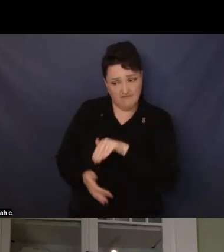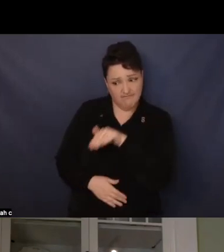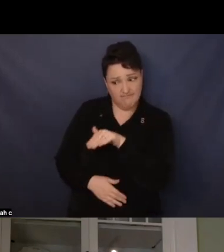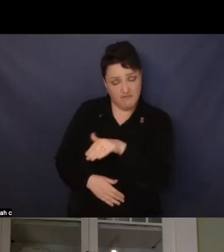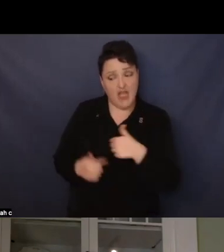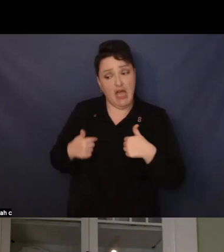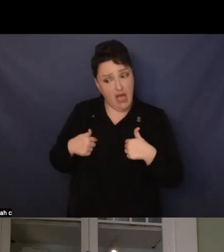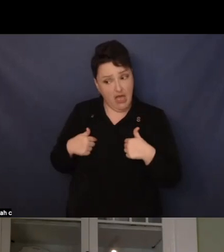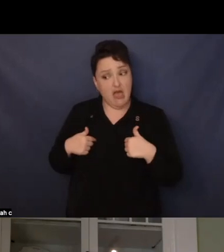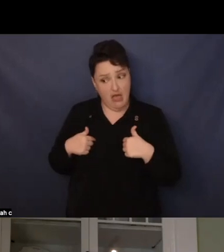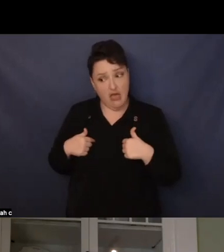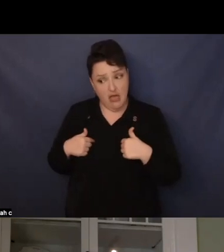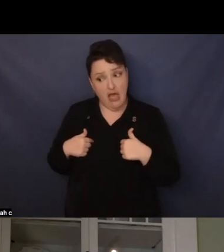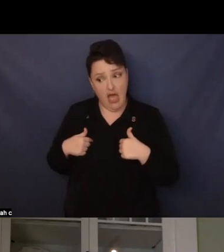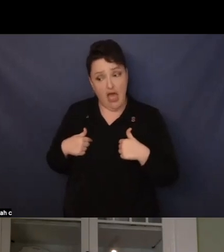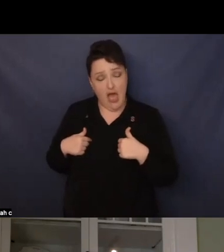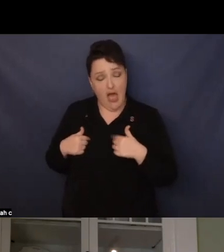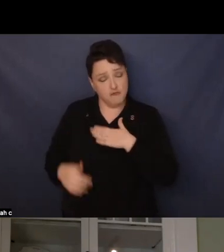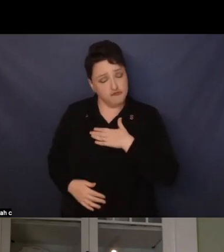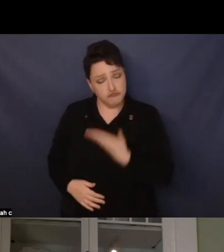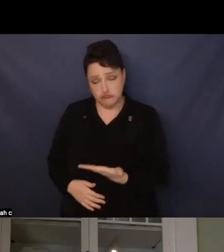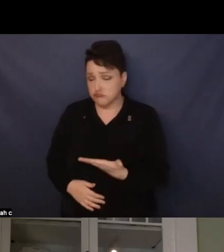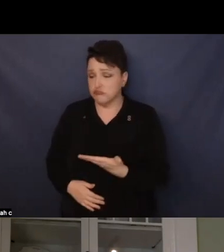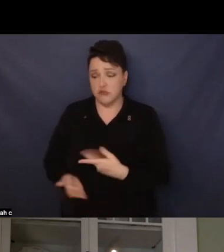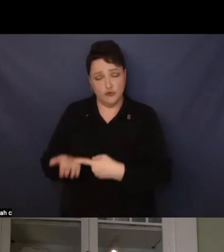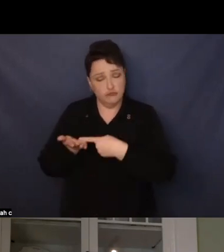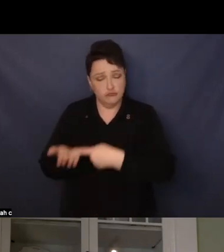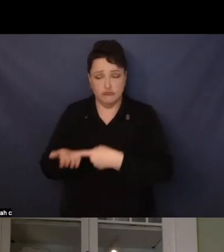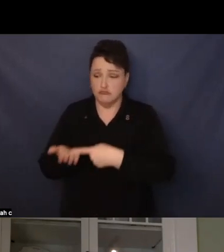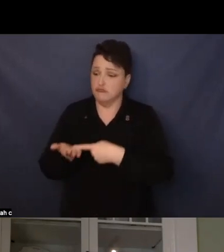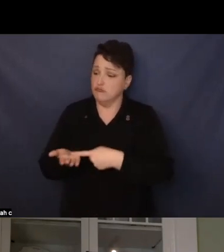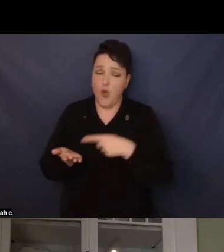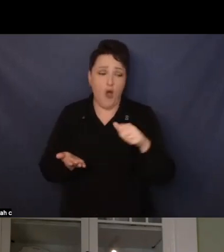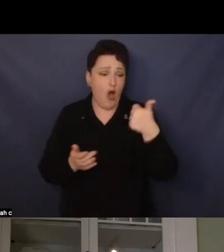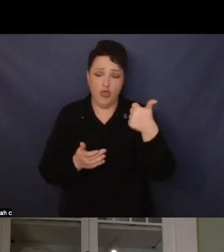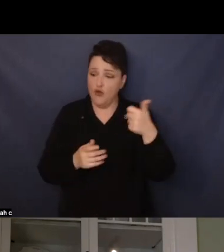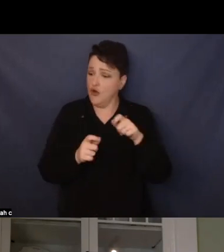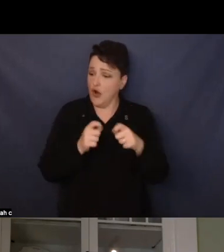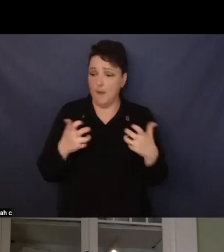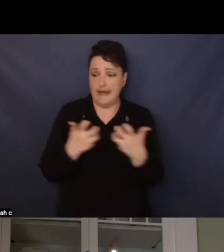figuring out a way to accommodate your needs that is reasonable for all parties involved.